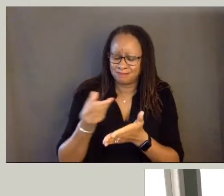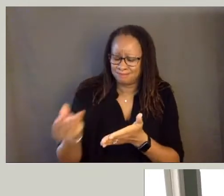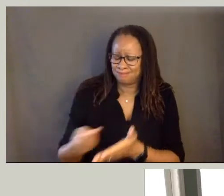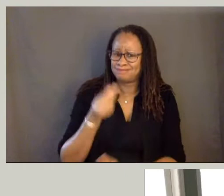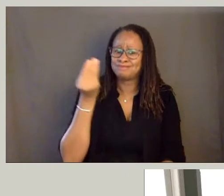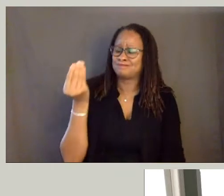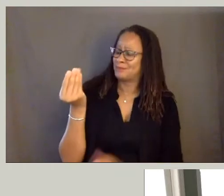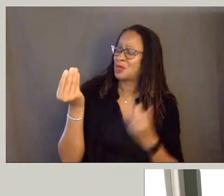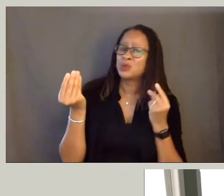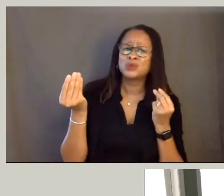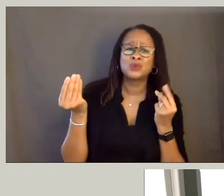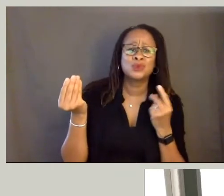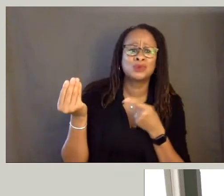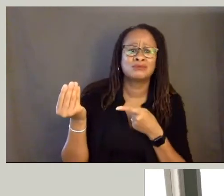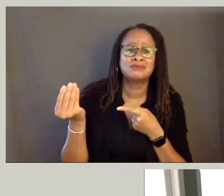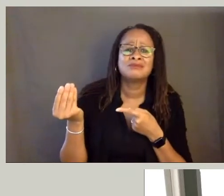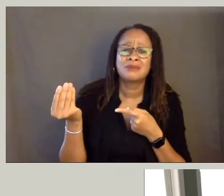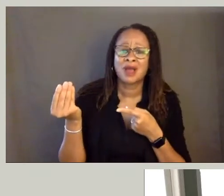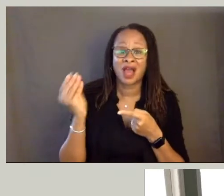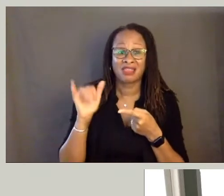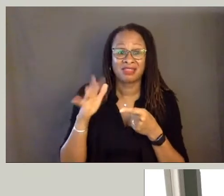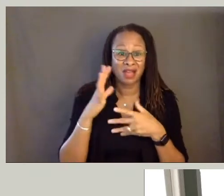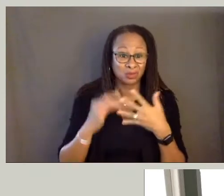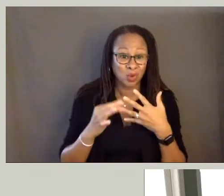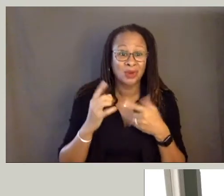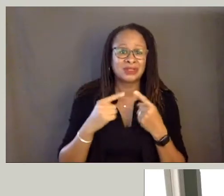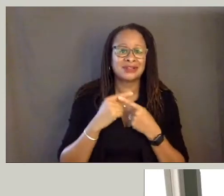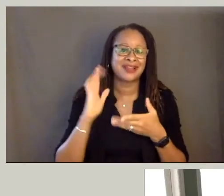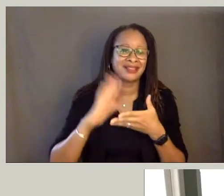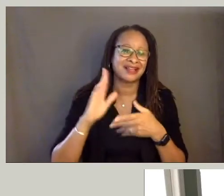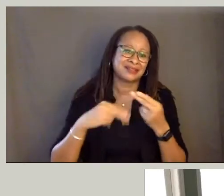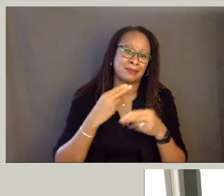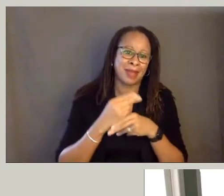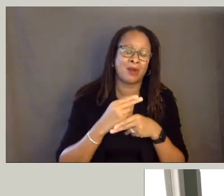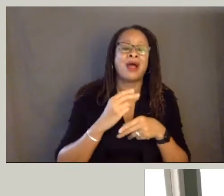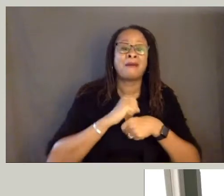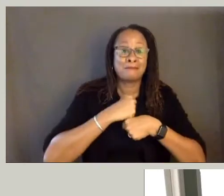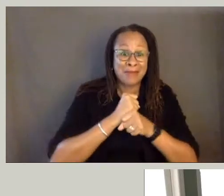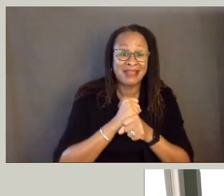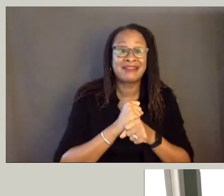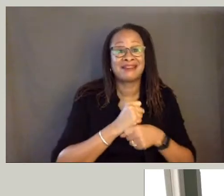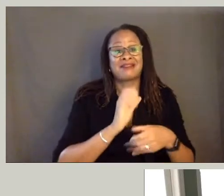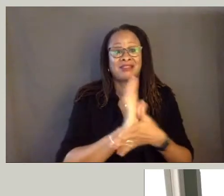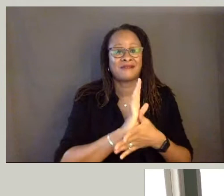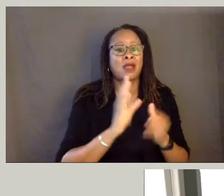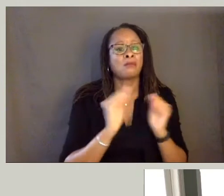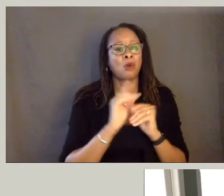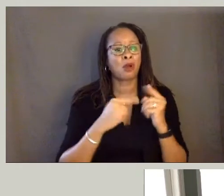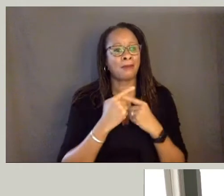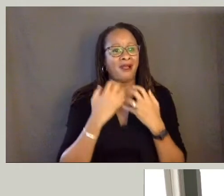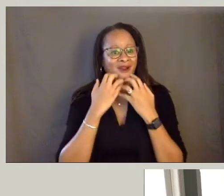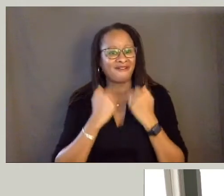And I think that choice is less about getting the film made and more about our values and our intentions.